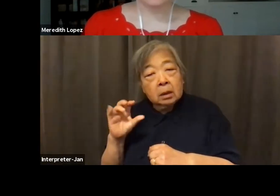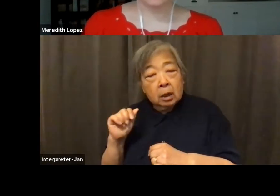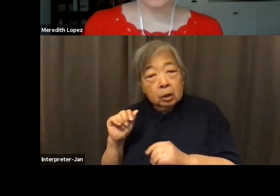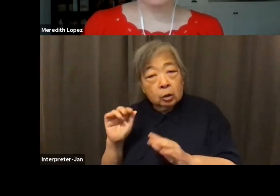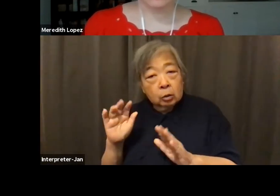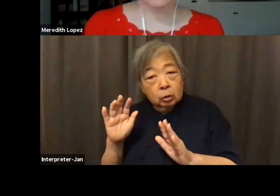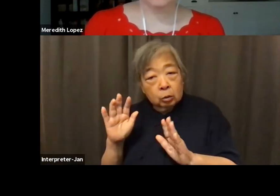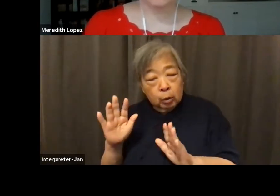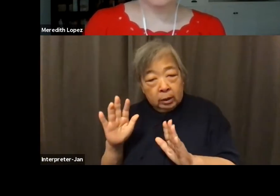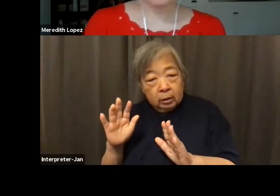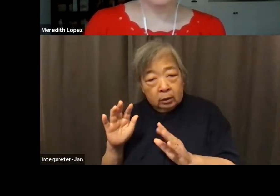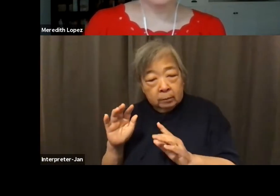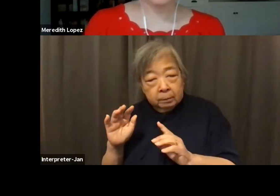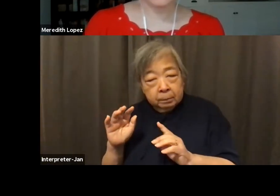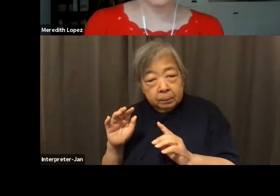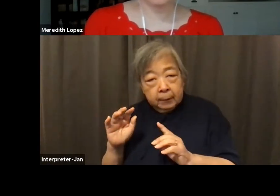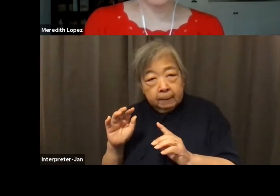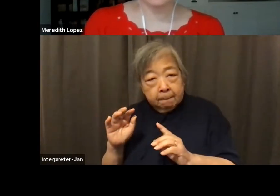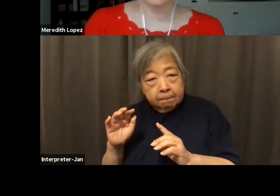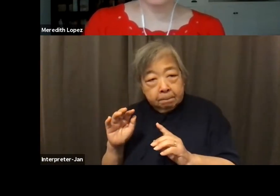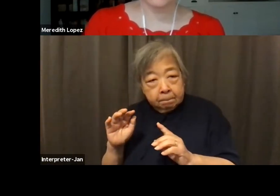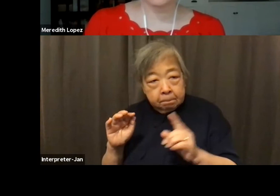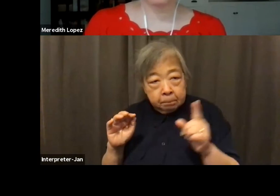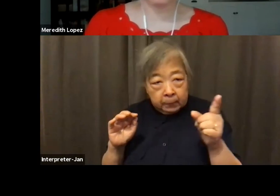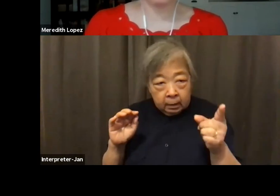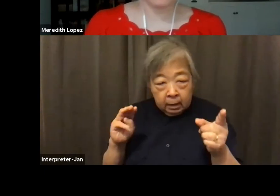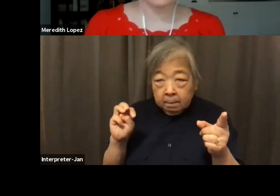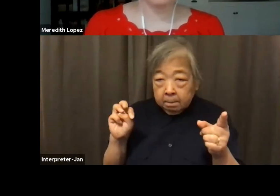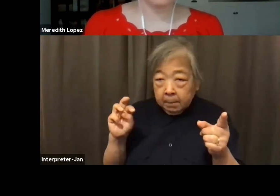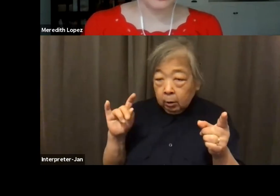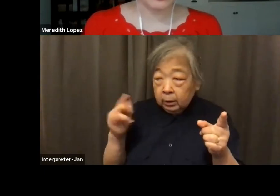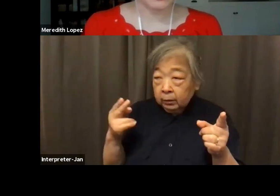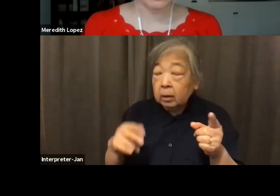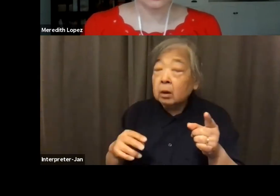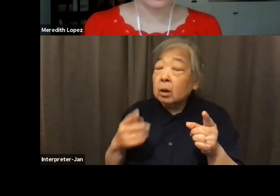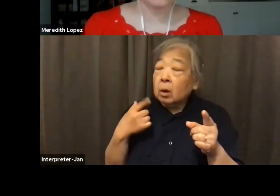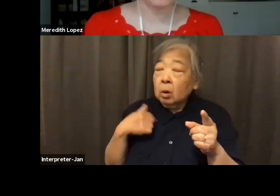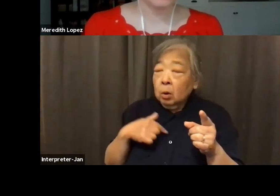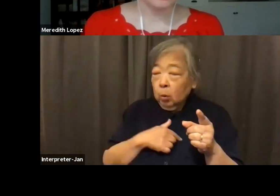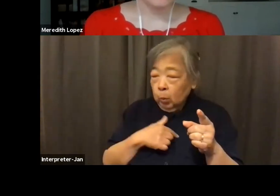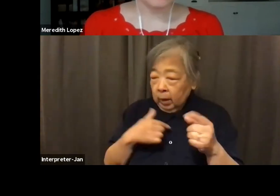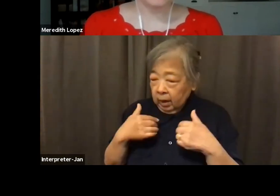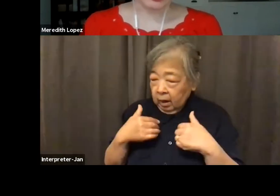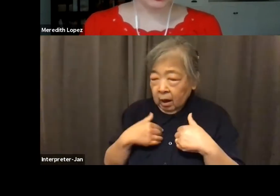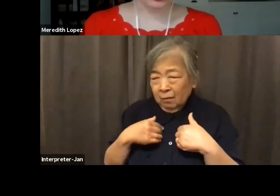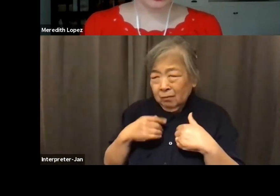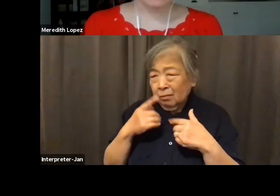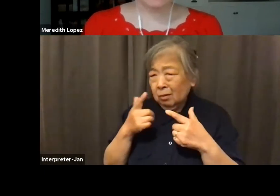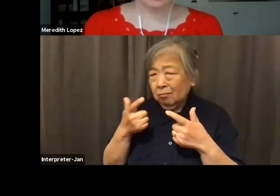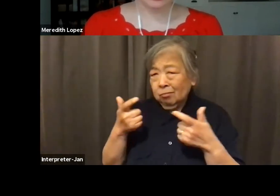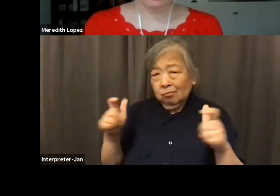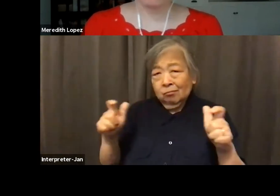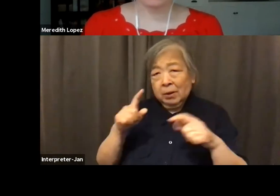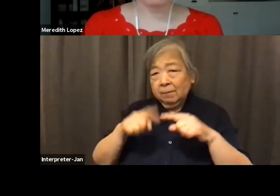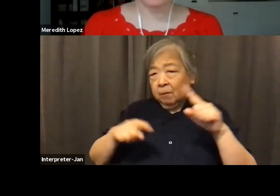At IREX, we run a pretty wide variety of exchange programs, covering